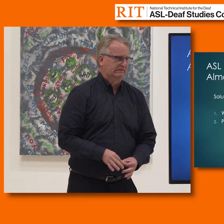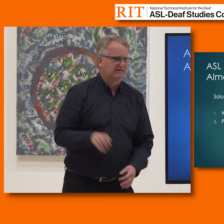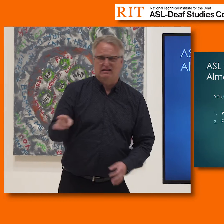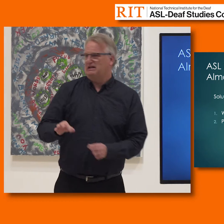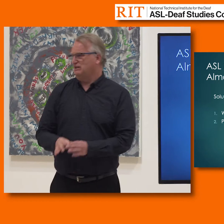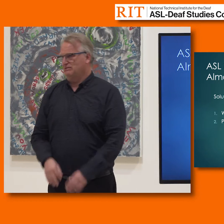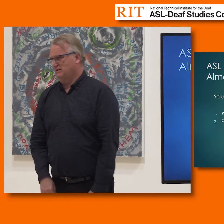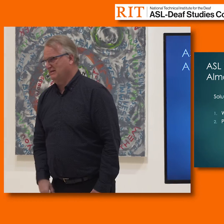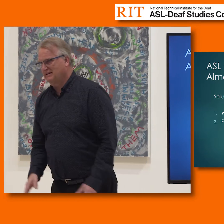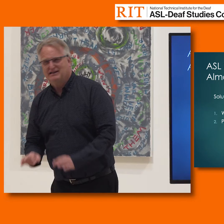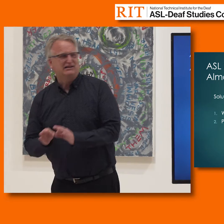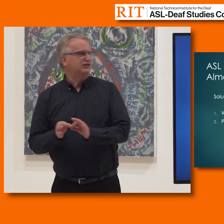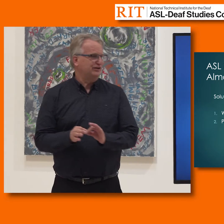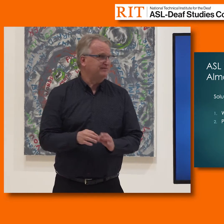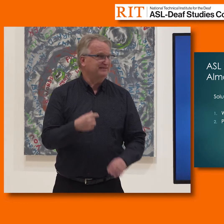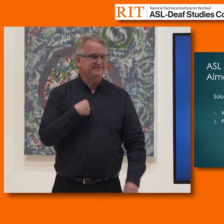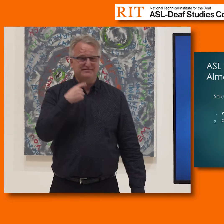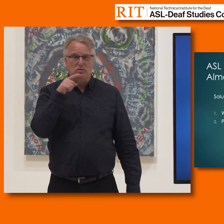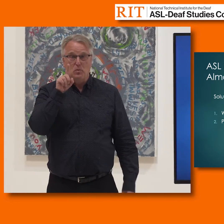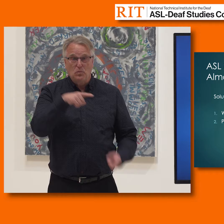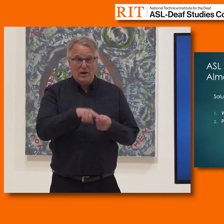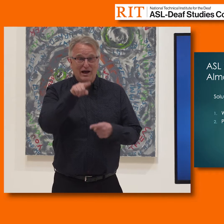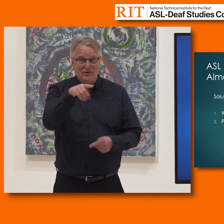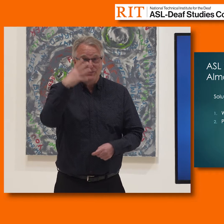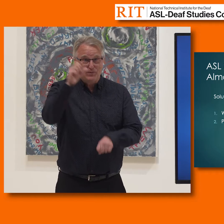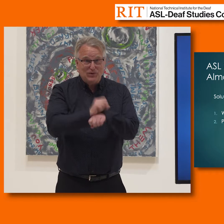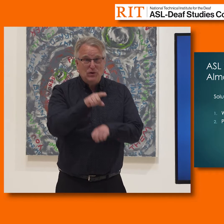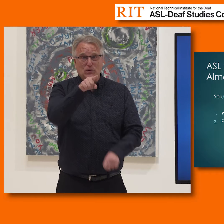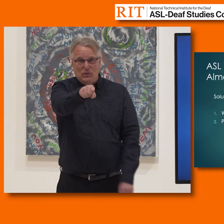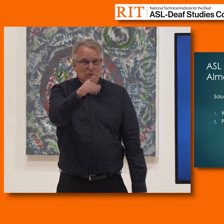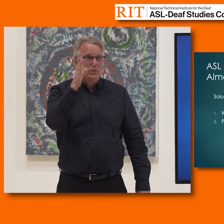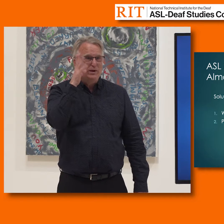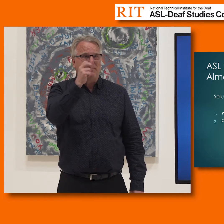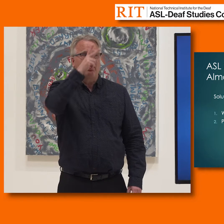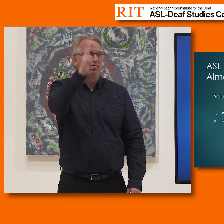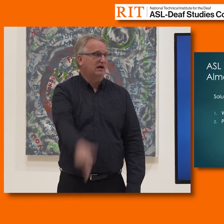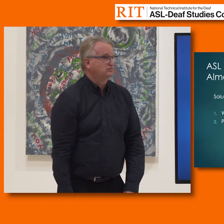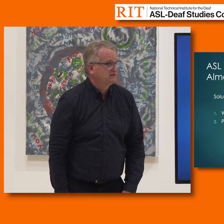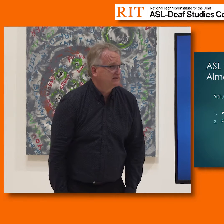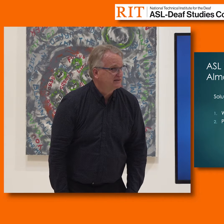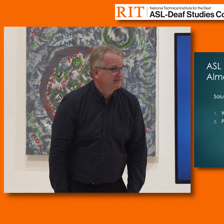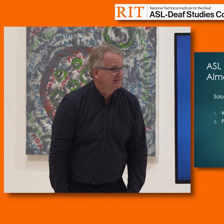and they would come back and say, "Oh, gosh, the interpreters are so bad. I can't believe it." And I would say, "You know what? When you graduate